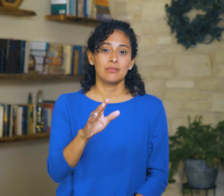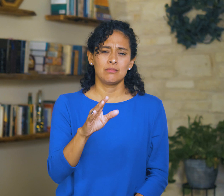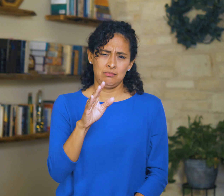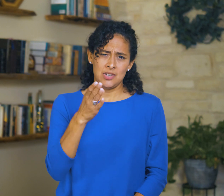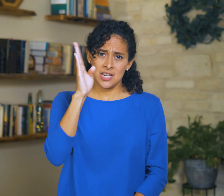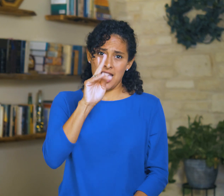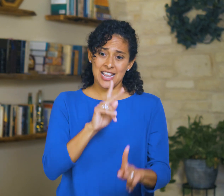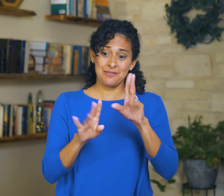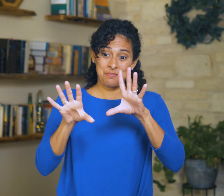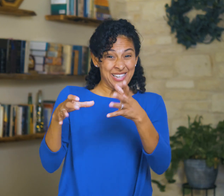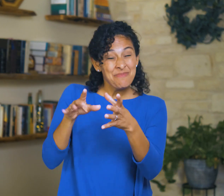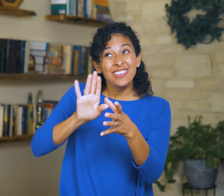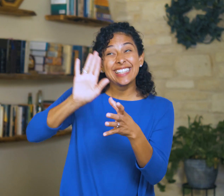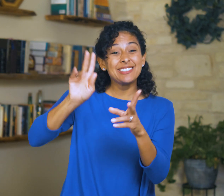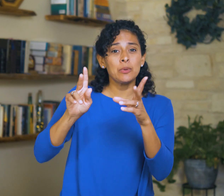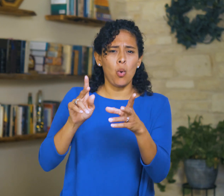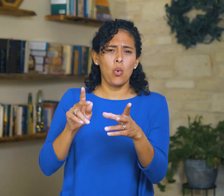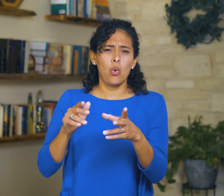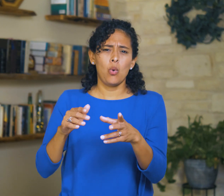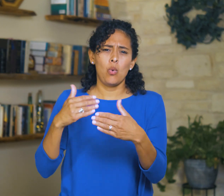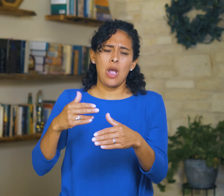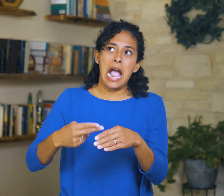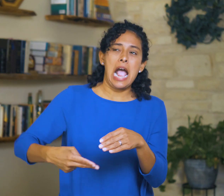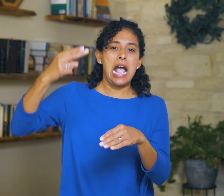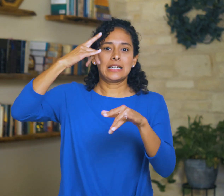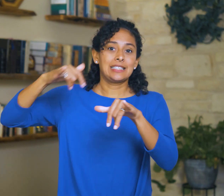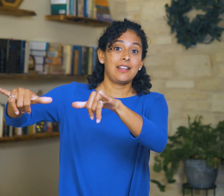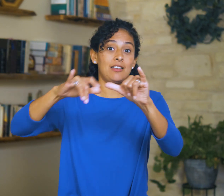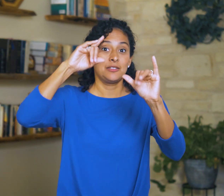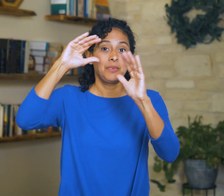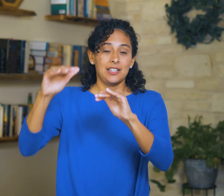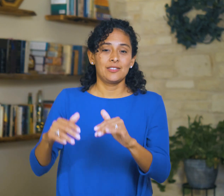God’s people are held to a higher standard,